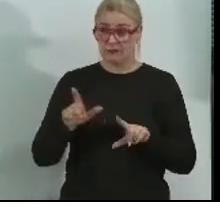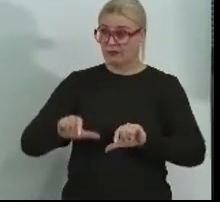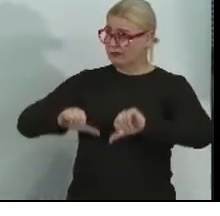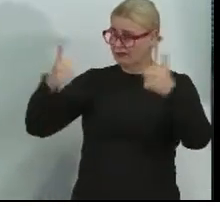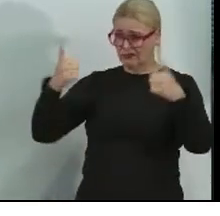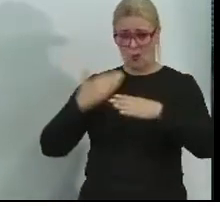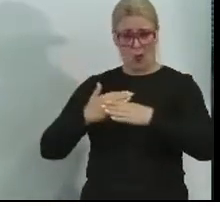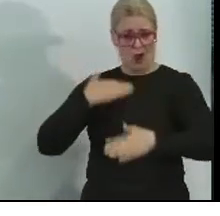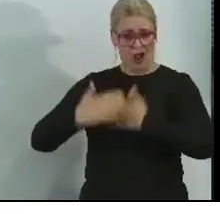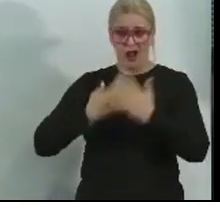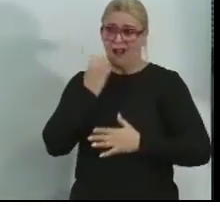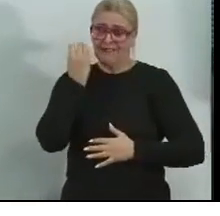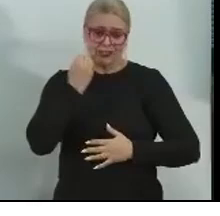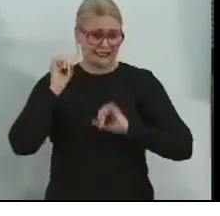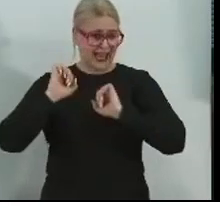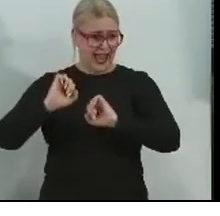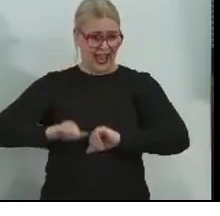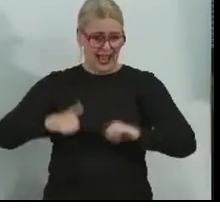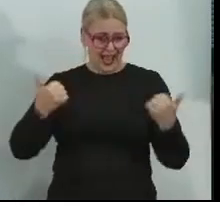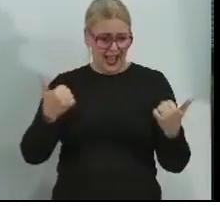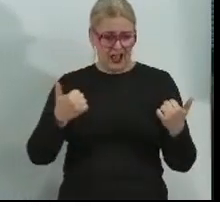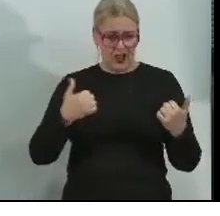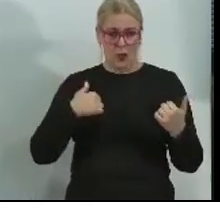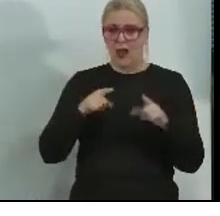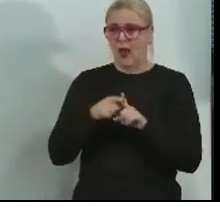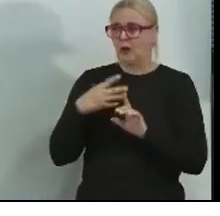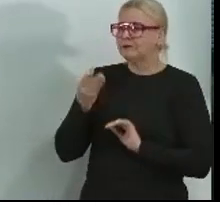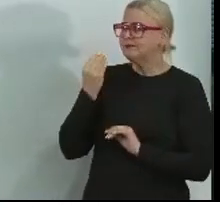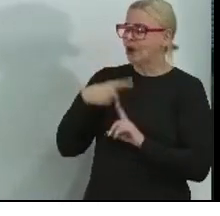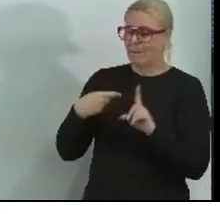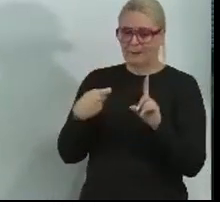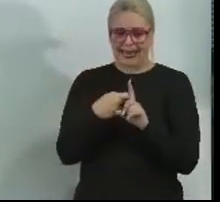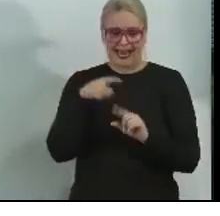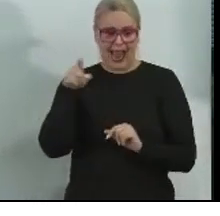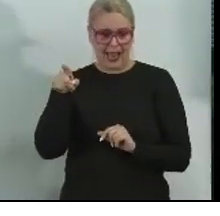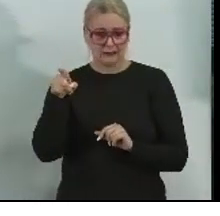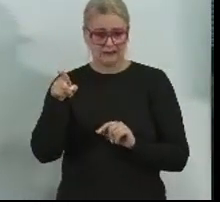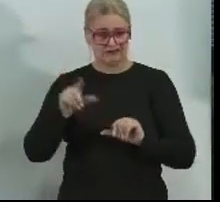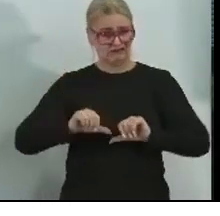of disability in advertising beyond Channel 4 programming and what Channel